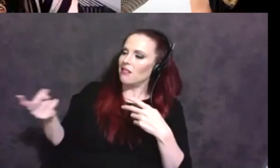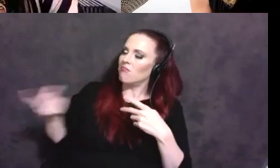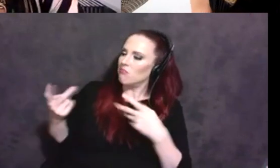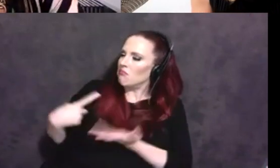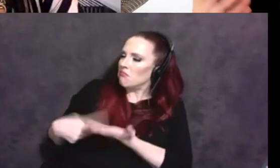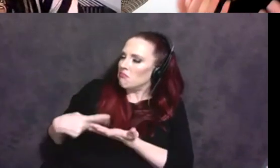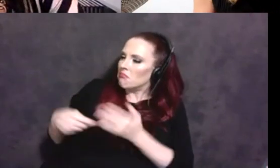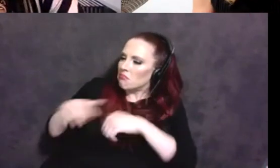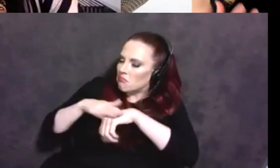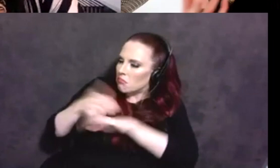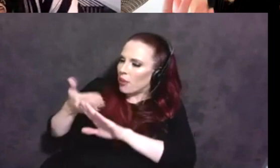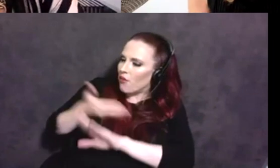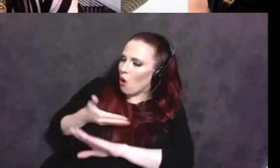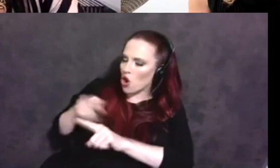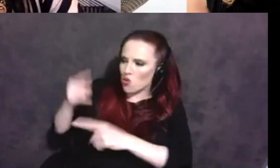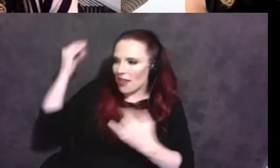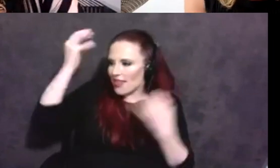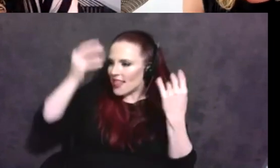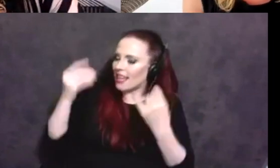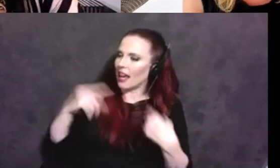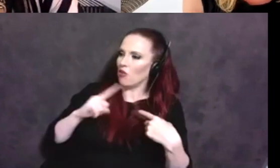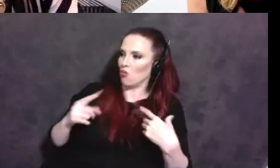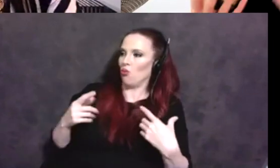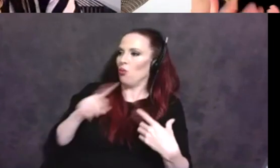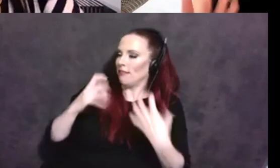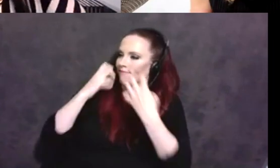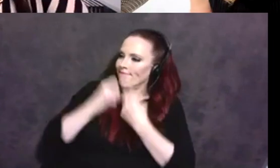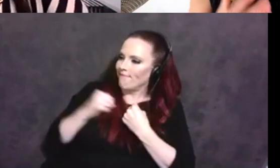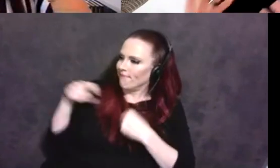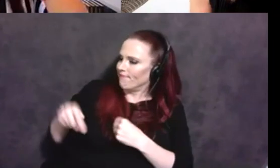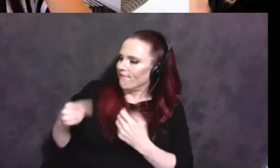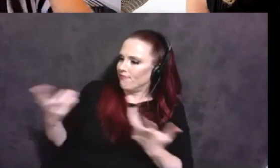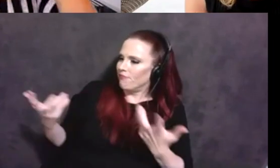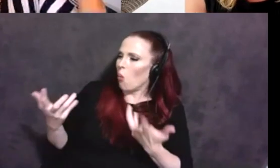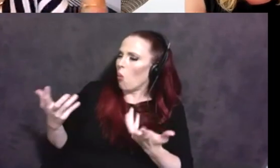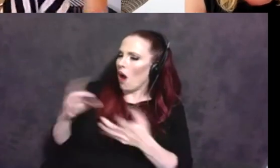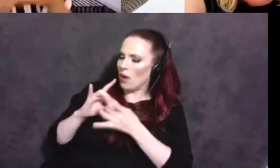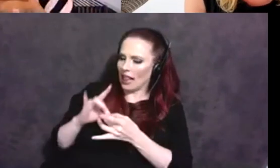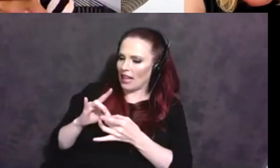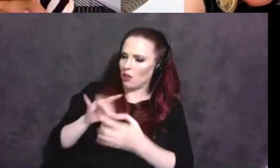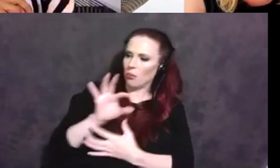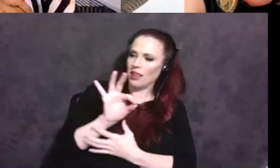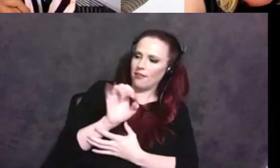fear play a role in bias and othering? You know, you and I kind of talked about this